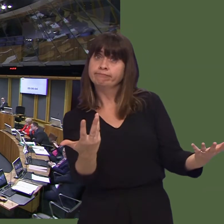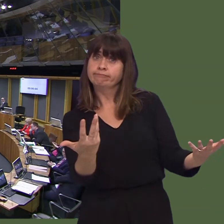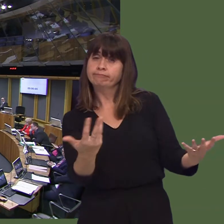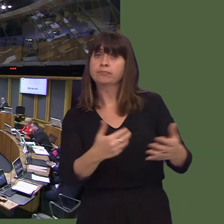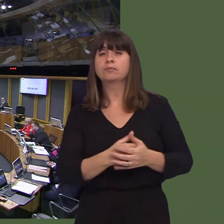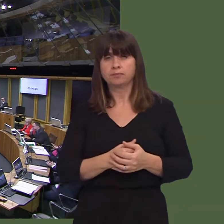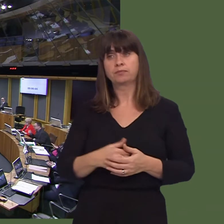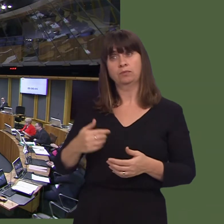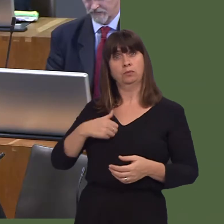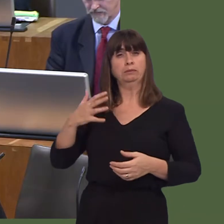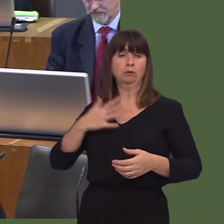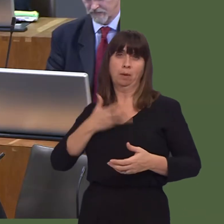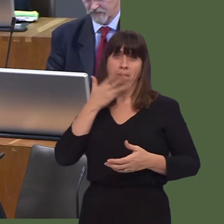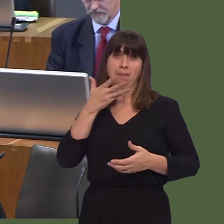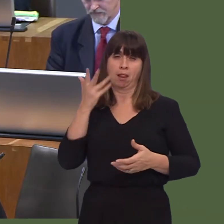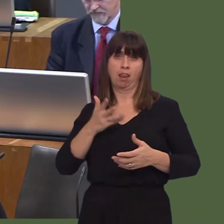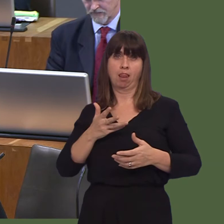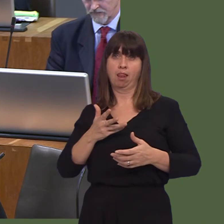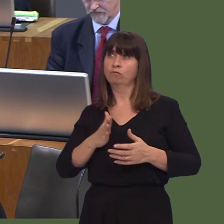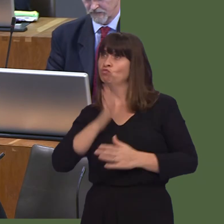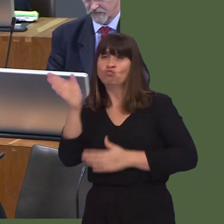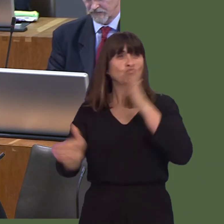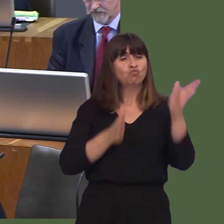in a more sustainable way, it is important that we investigate how we can make better